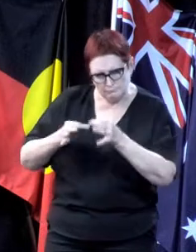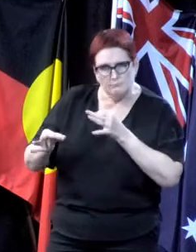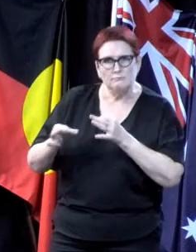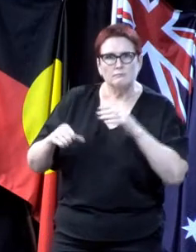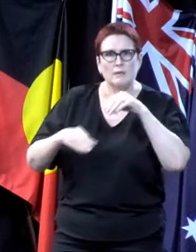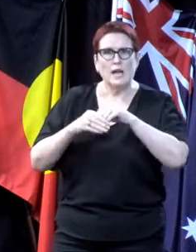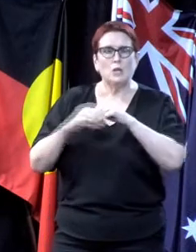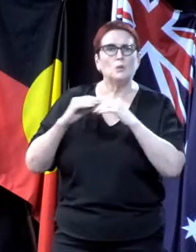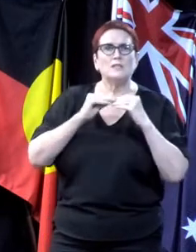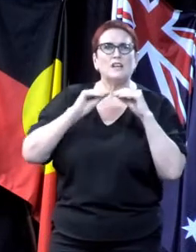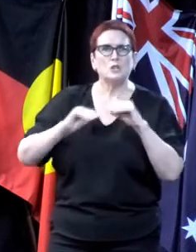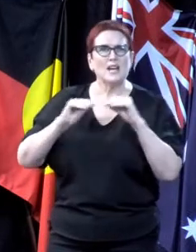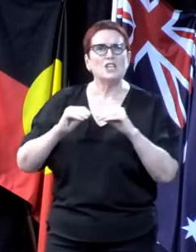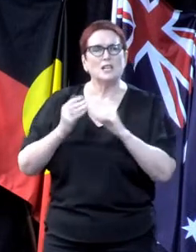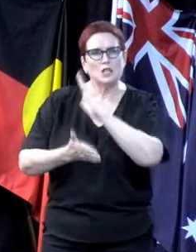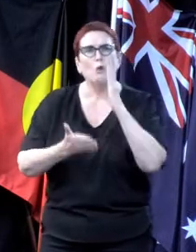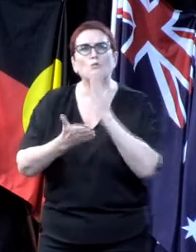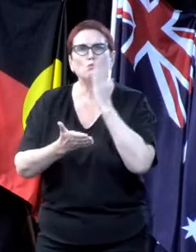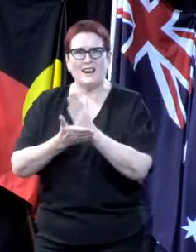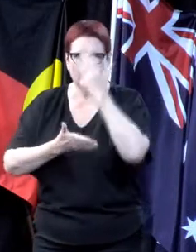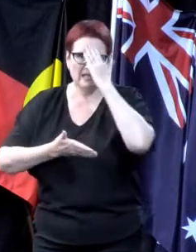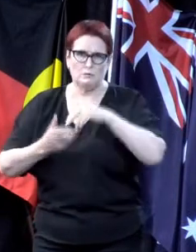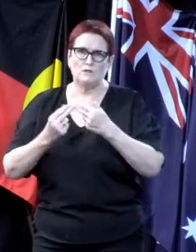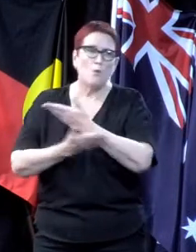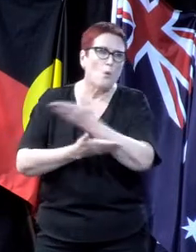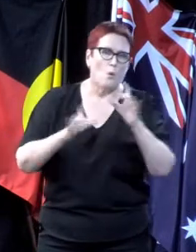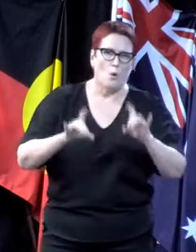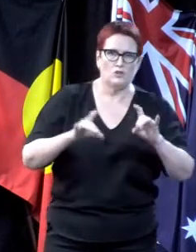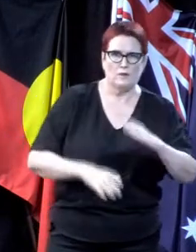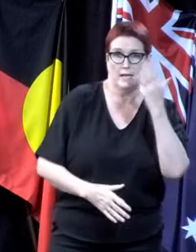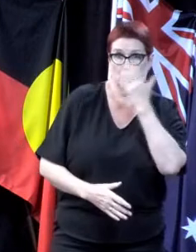experience in all of Australia’s schools and one that is protected in legislation.